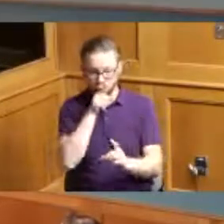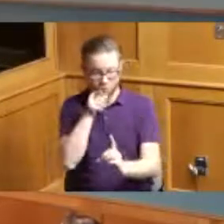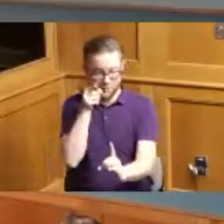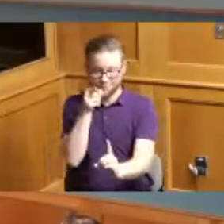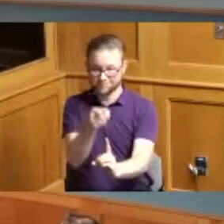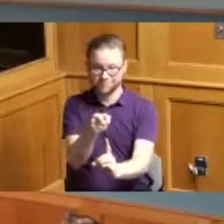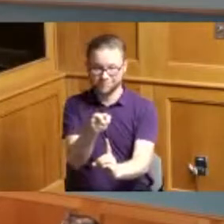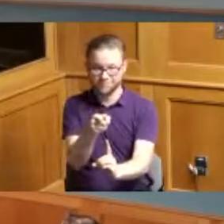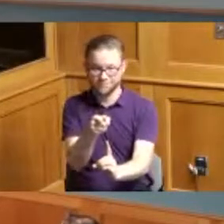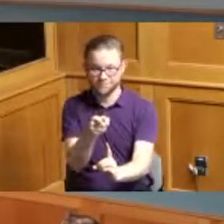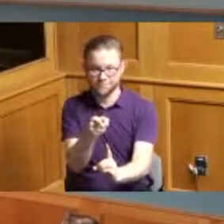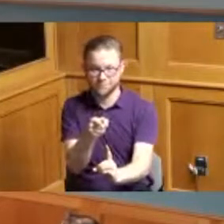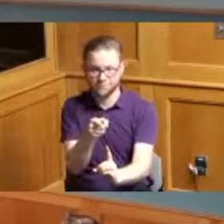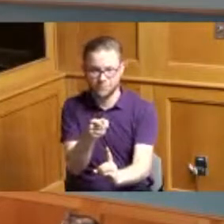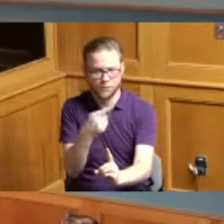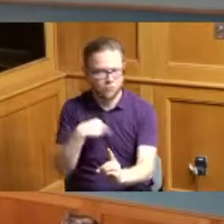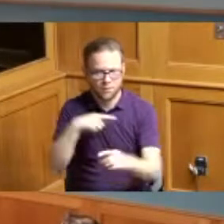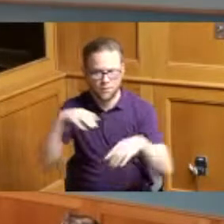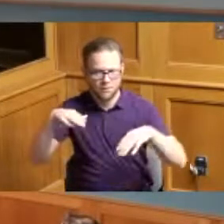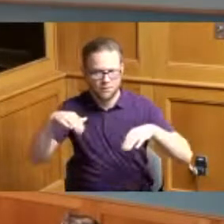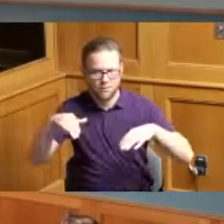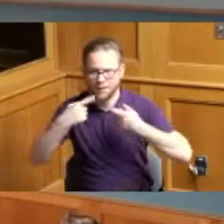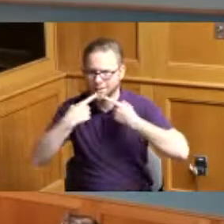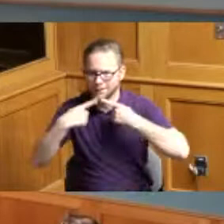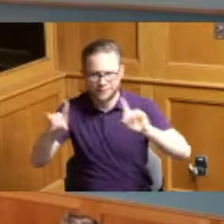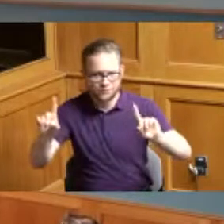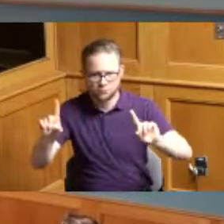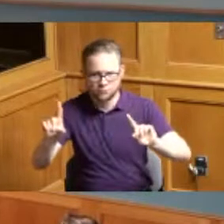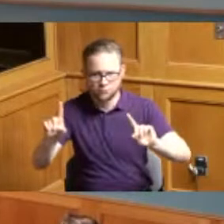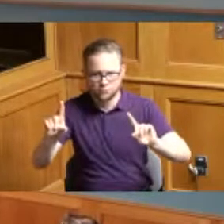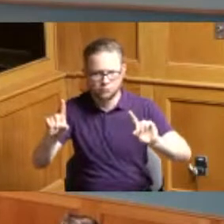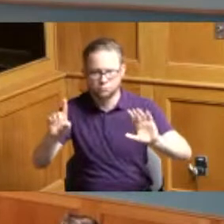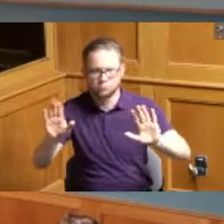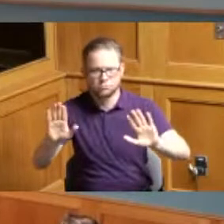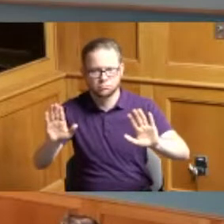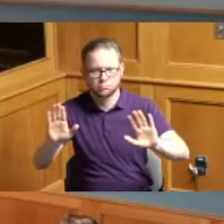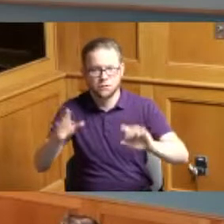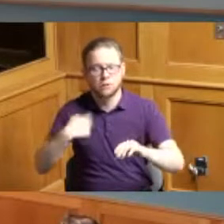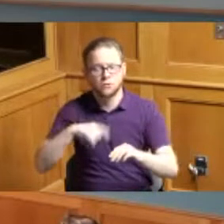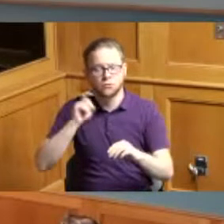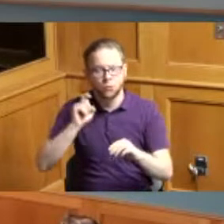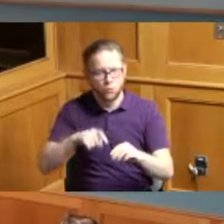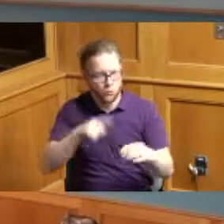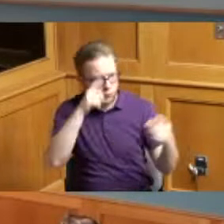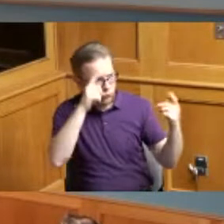we have not spoken publicly about this issue and to come to some consensus on the Board of where we